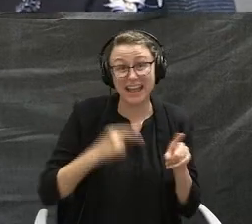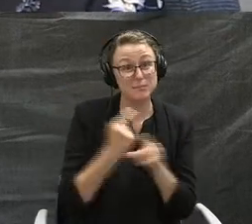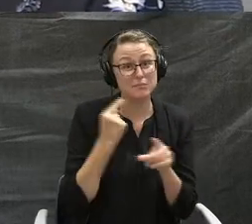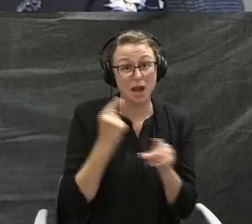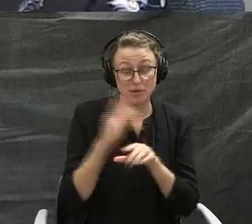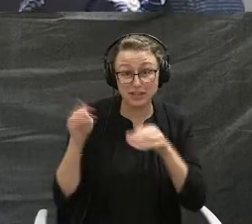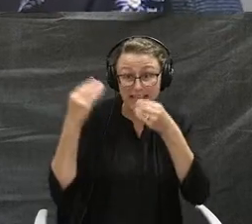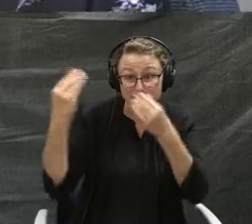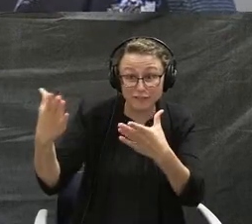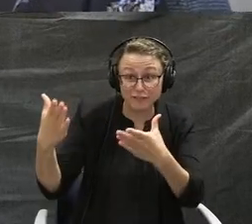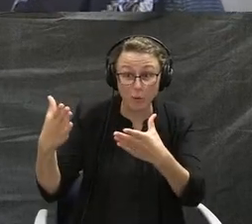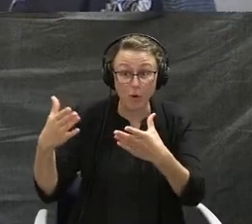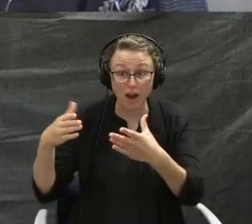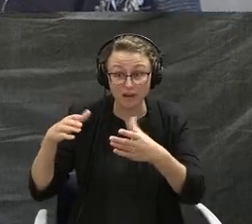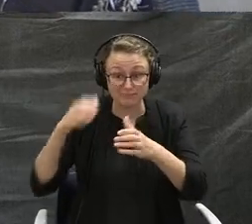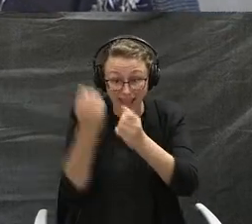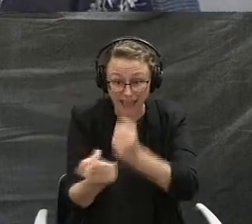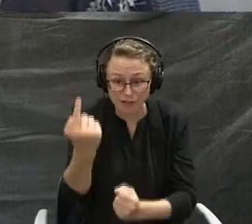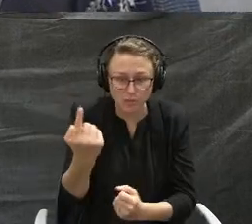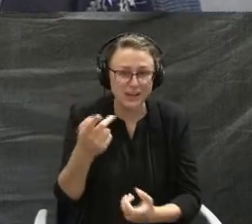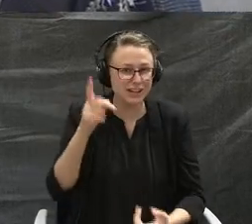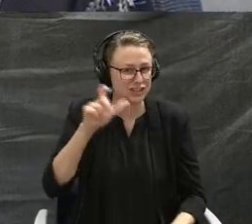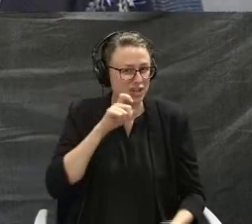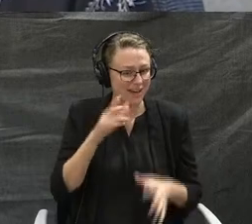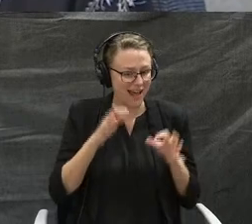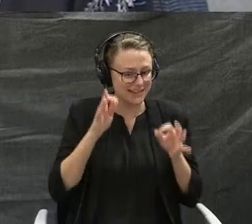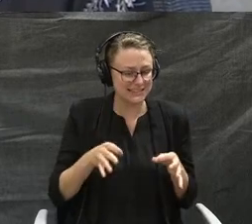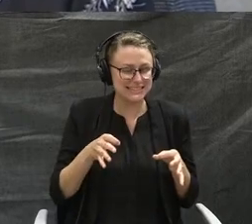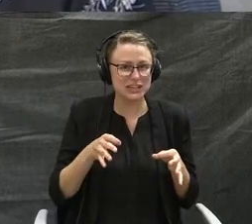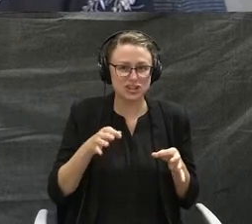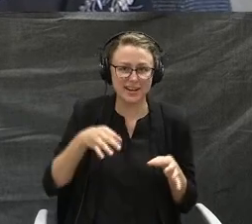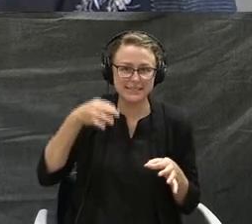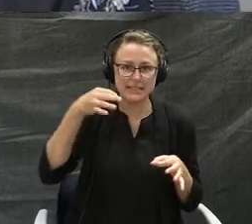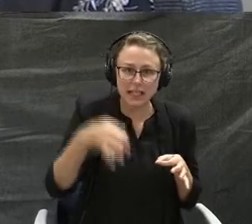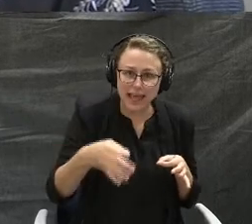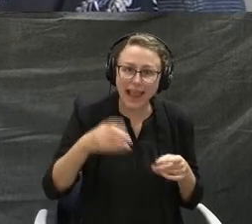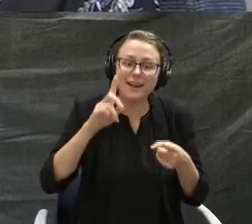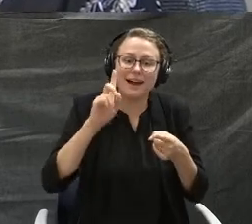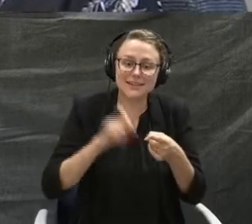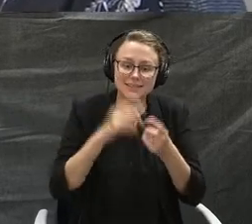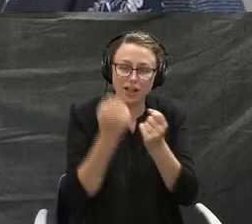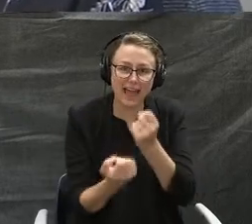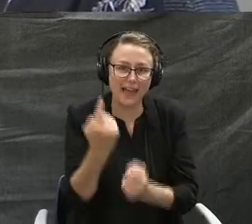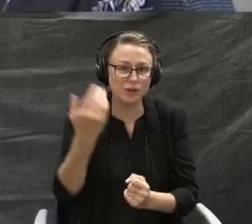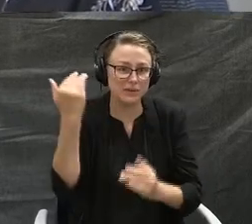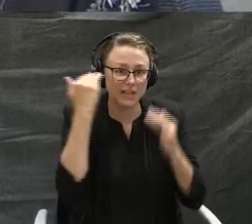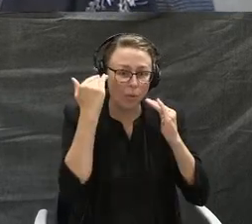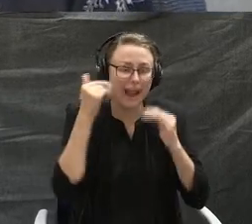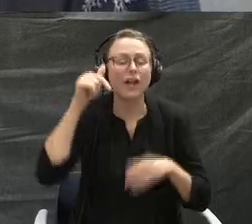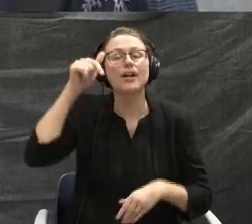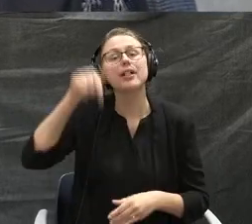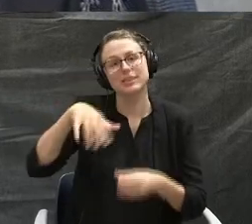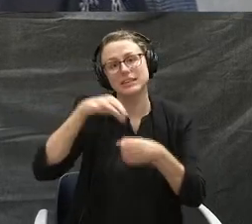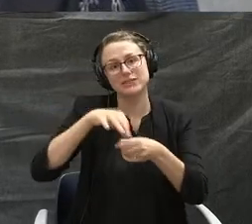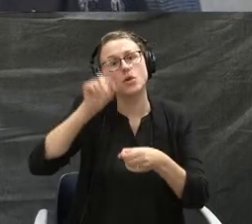shouldn't the decision be delayed until such action can be taken? This vote should be postponed. Why the rush? Yes, it